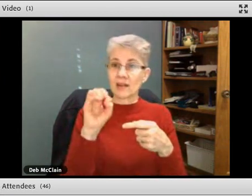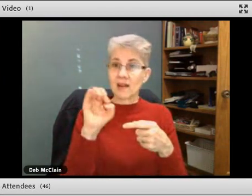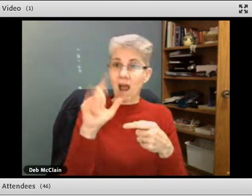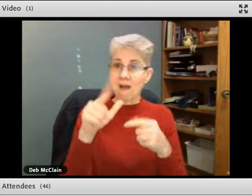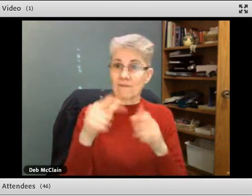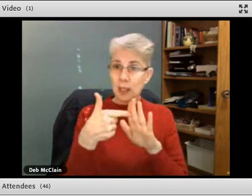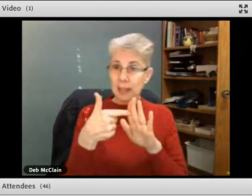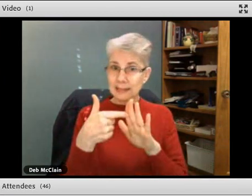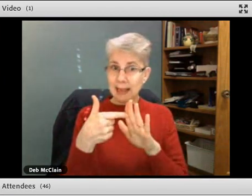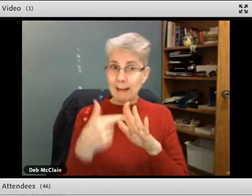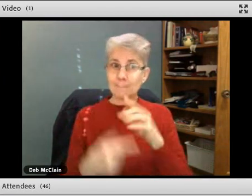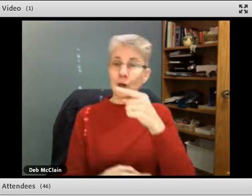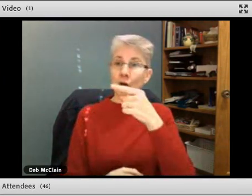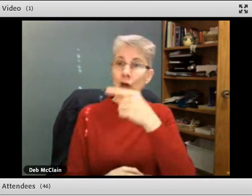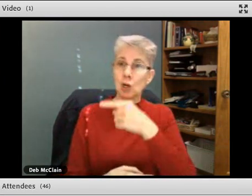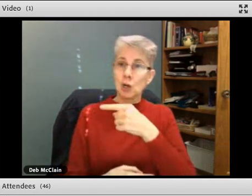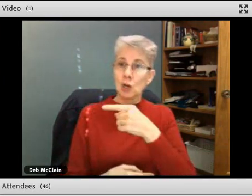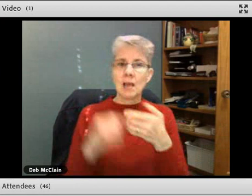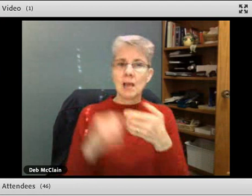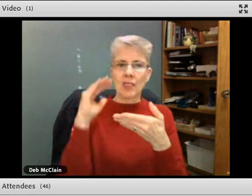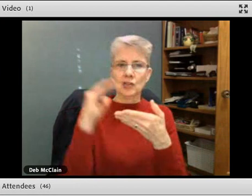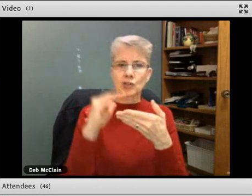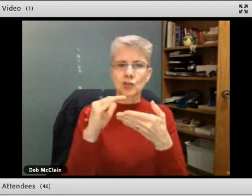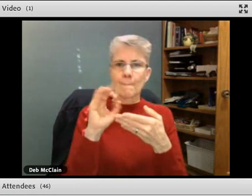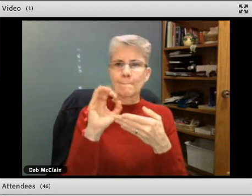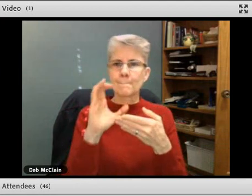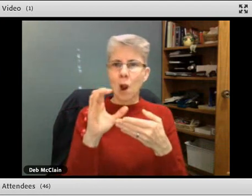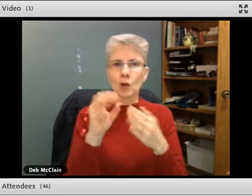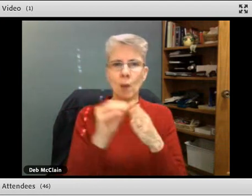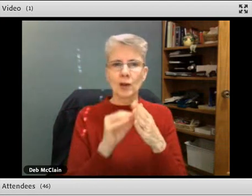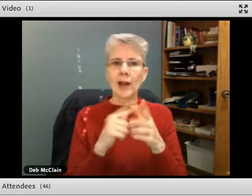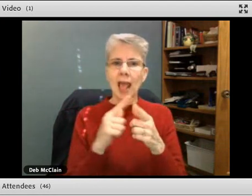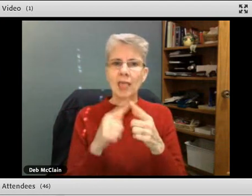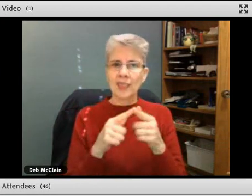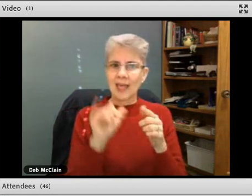And here it is displayed in the Library of Congress catalog